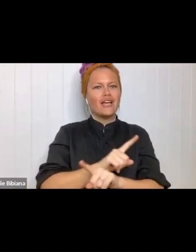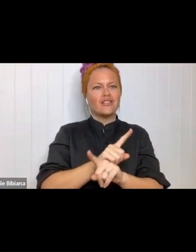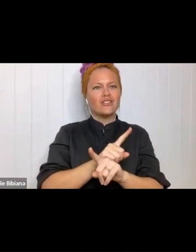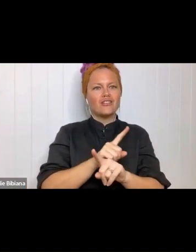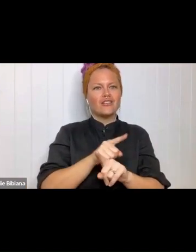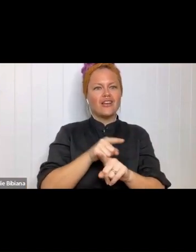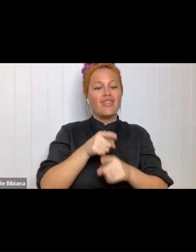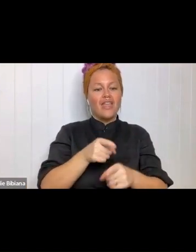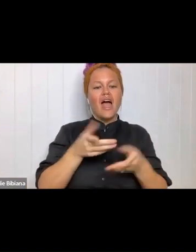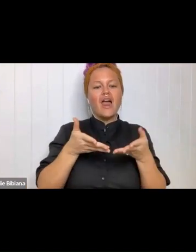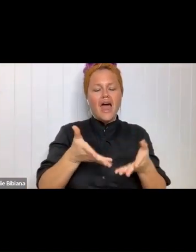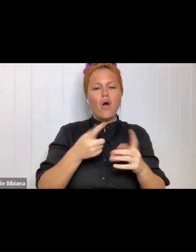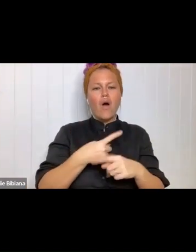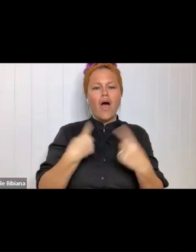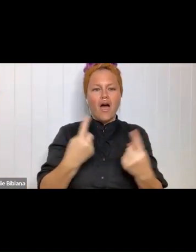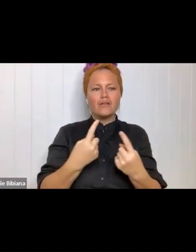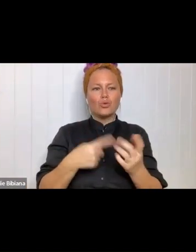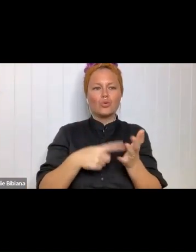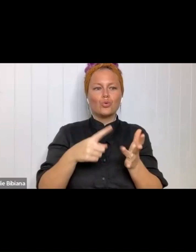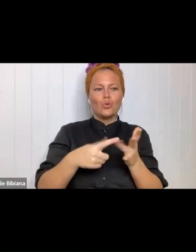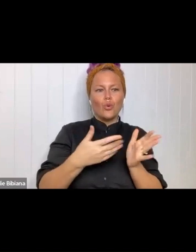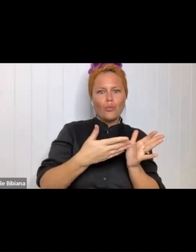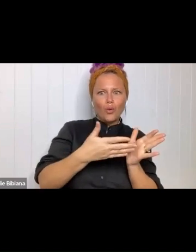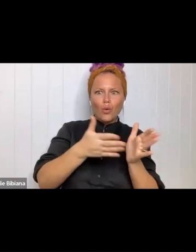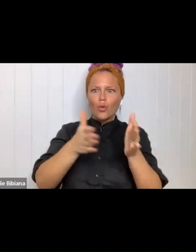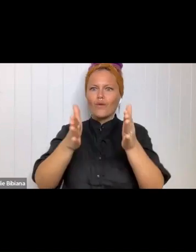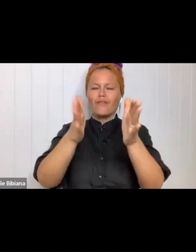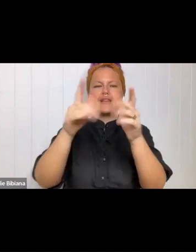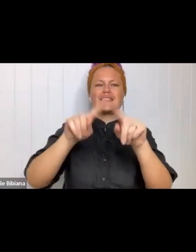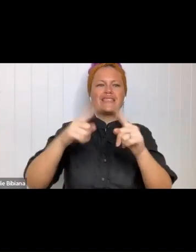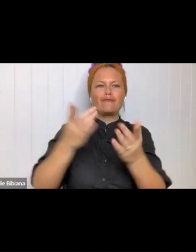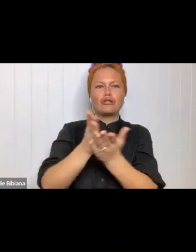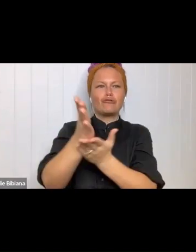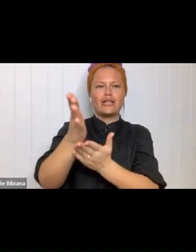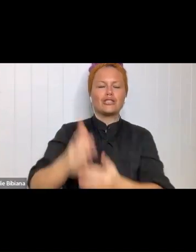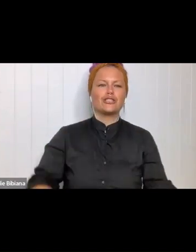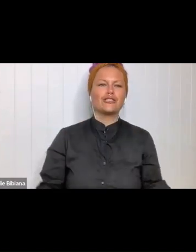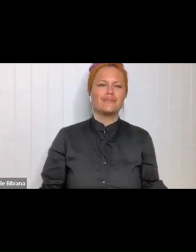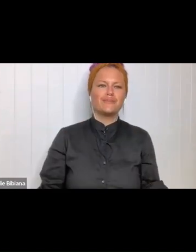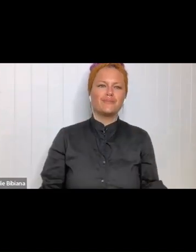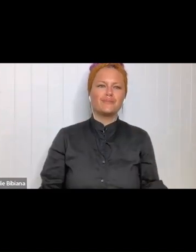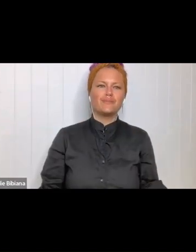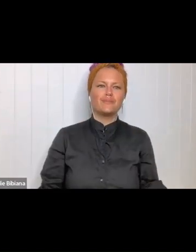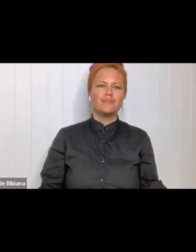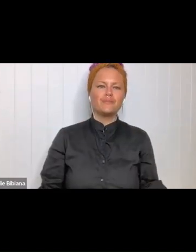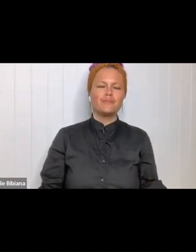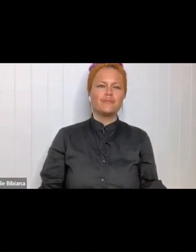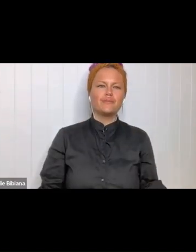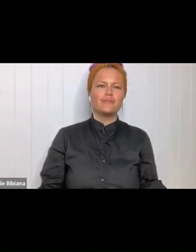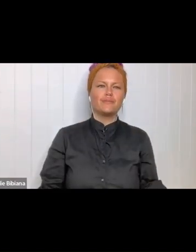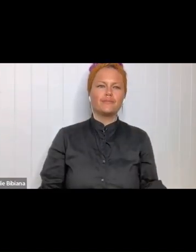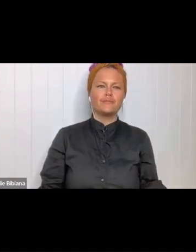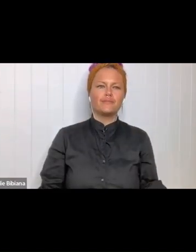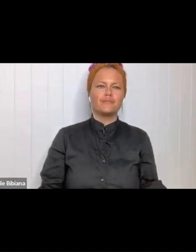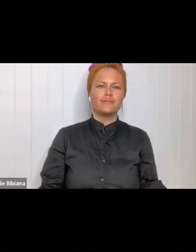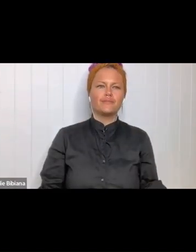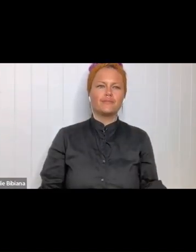us to move in different directions. So I we are in the